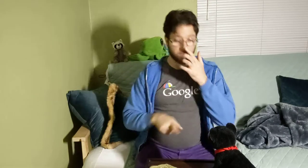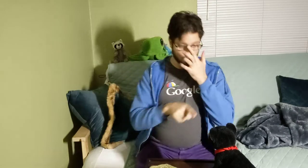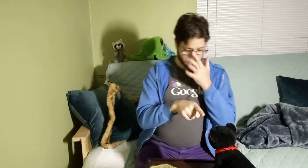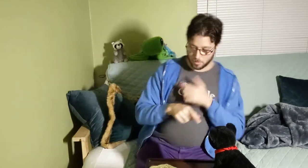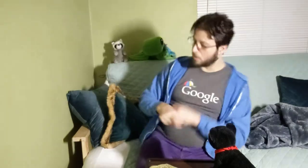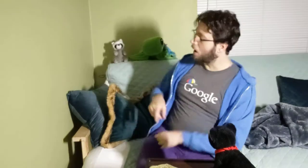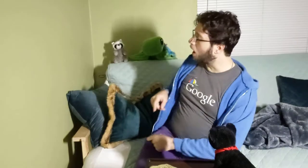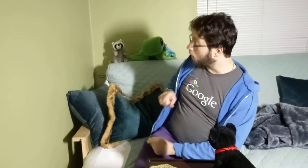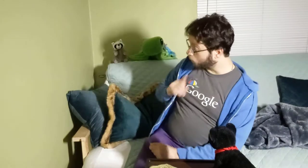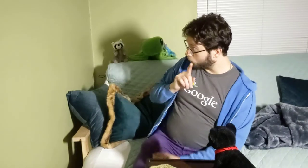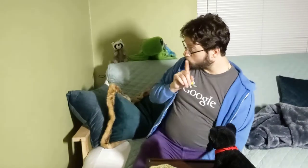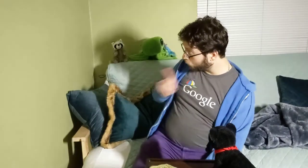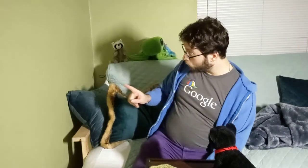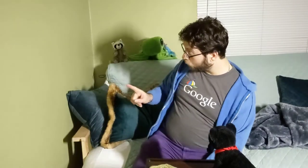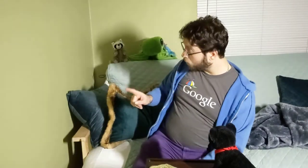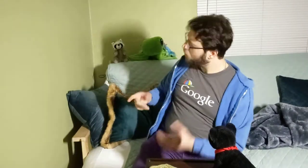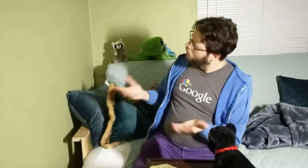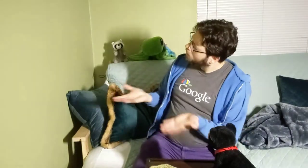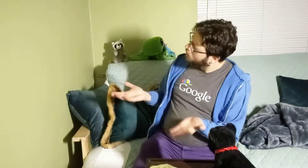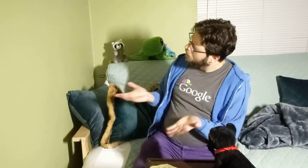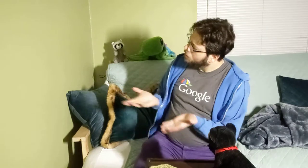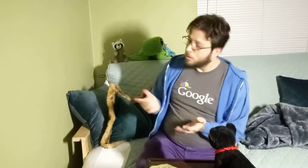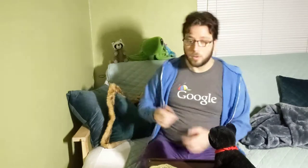[role-bearaldo] REALLY? WHAT?